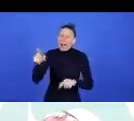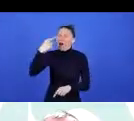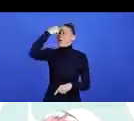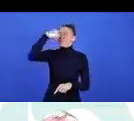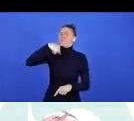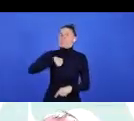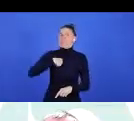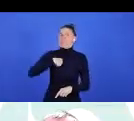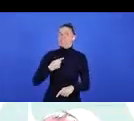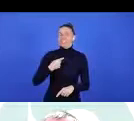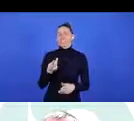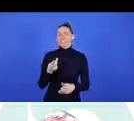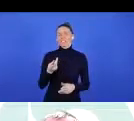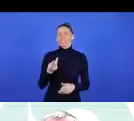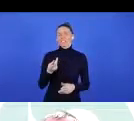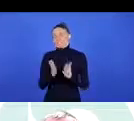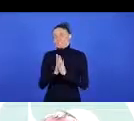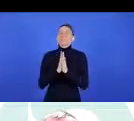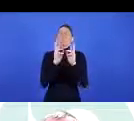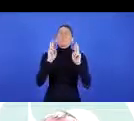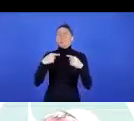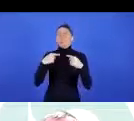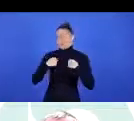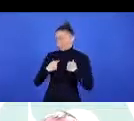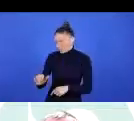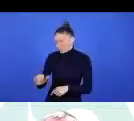. How embarrassing. This remind me of how my parents